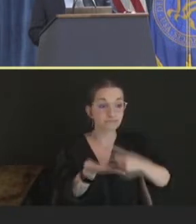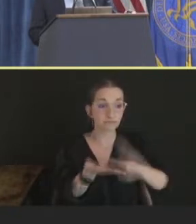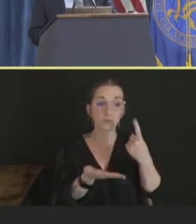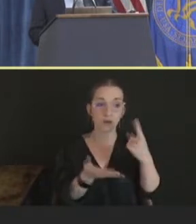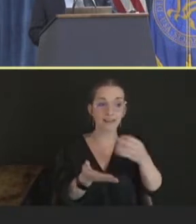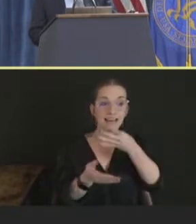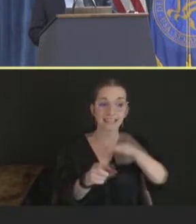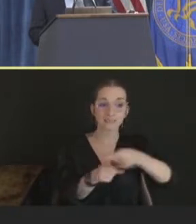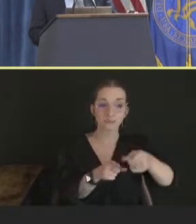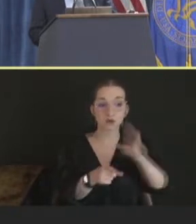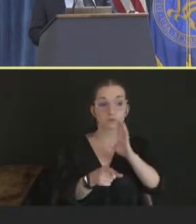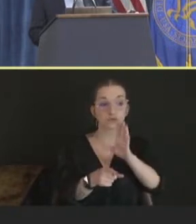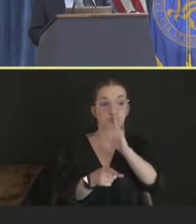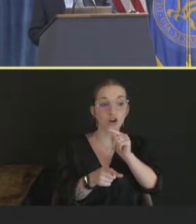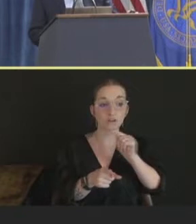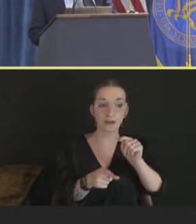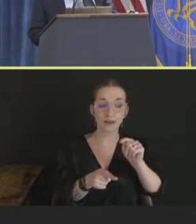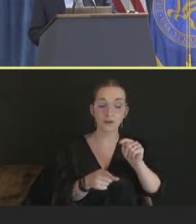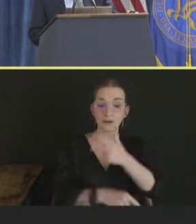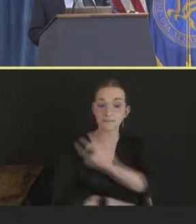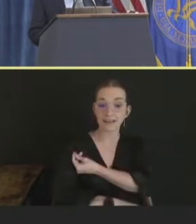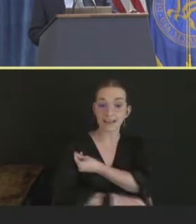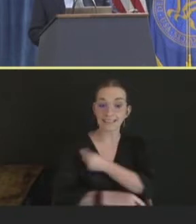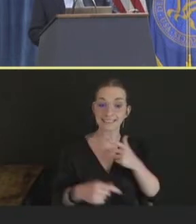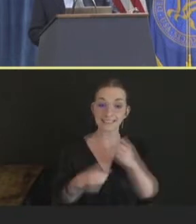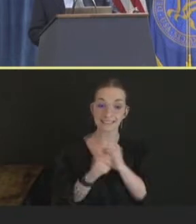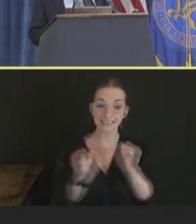vaccine safety concerns.